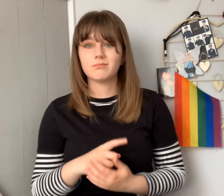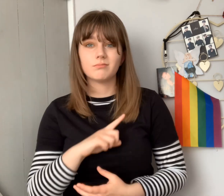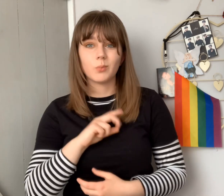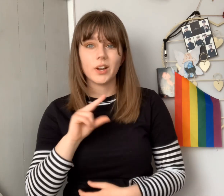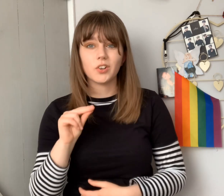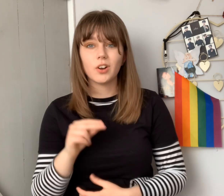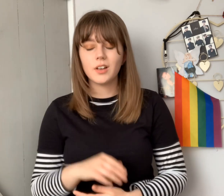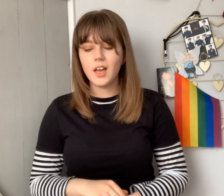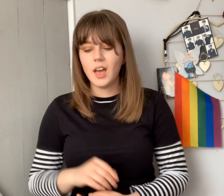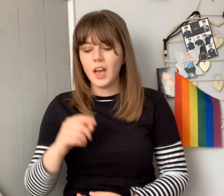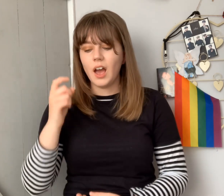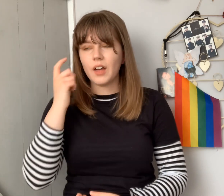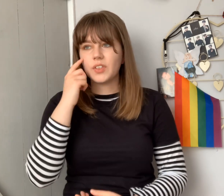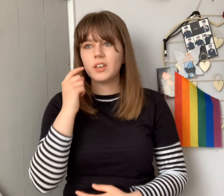Why not?